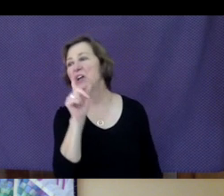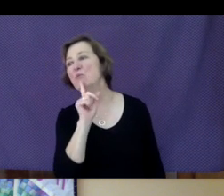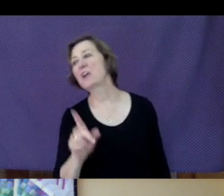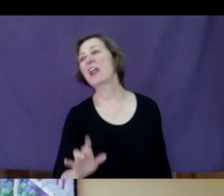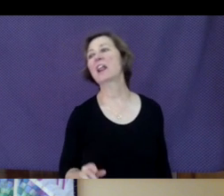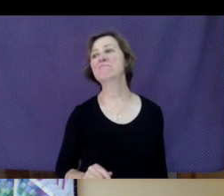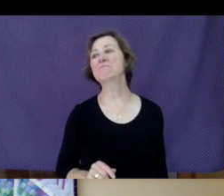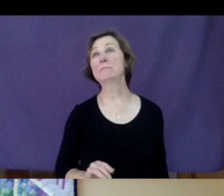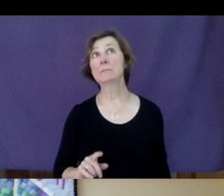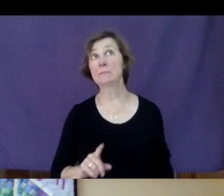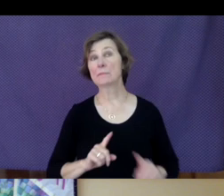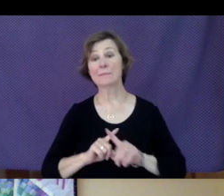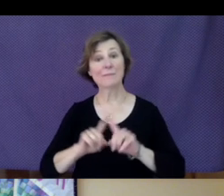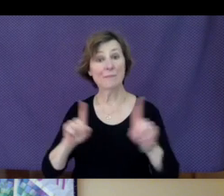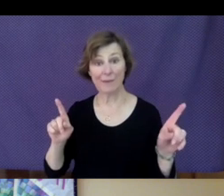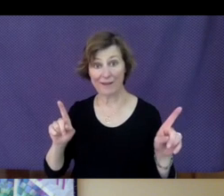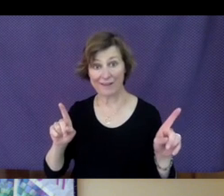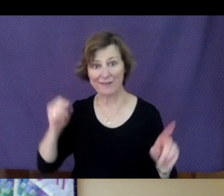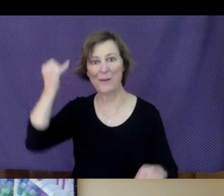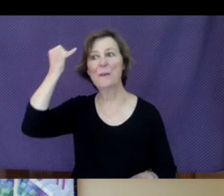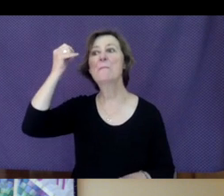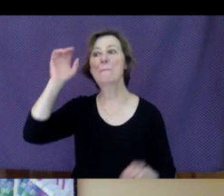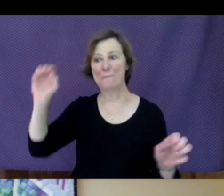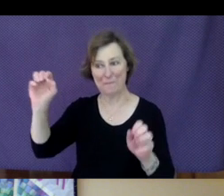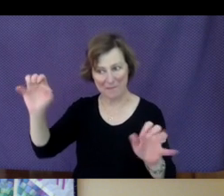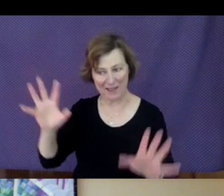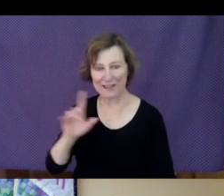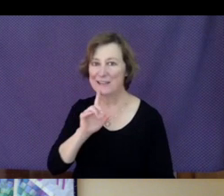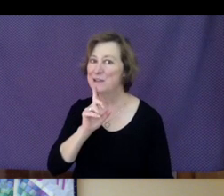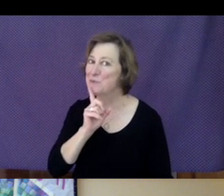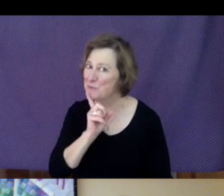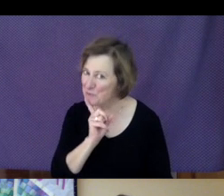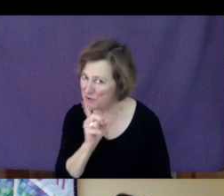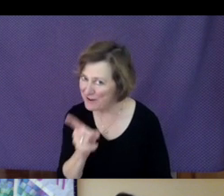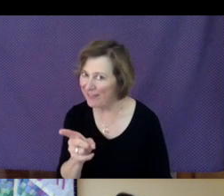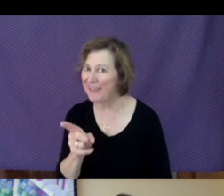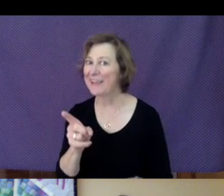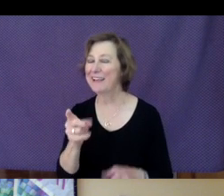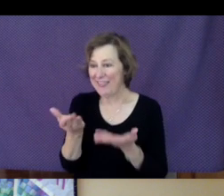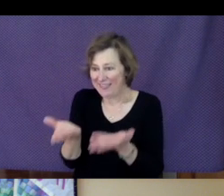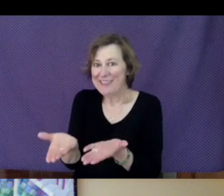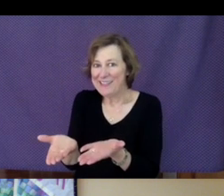But magic does exist Although it does change throughout our lives